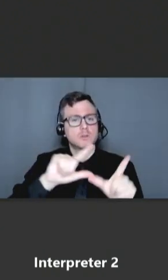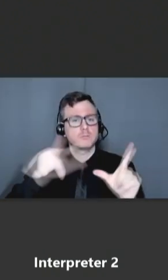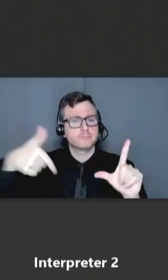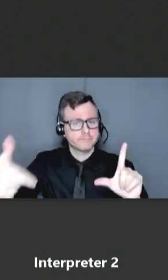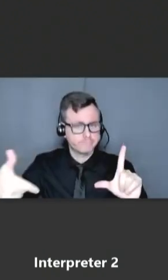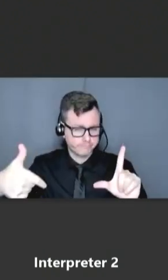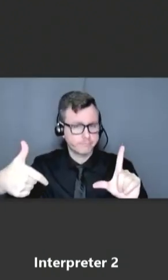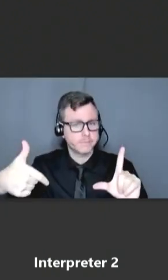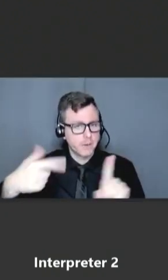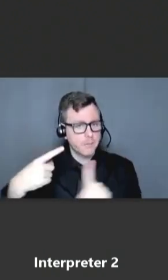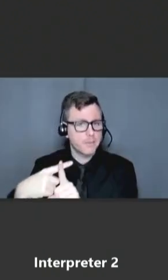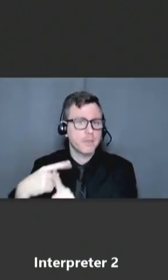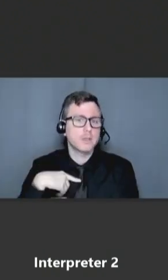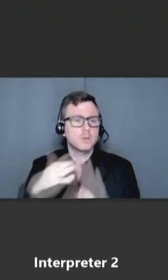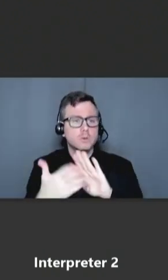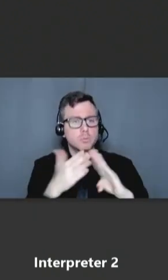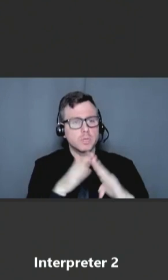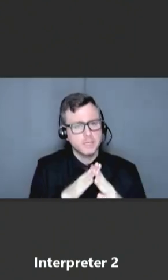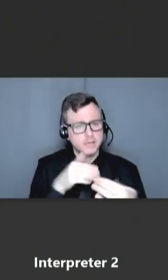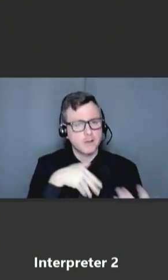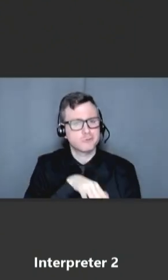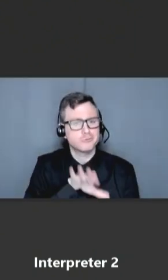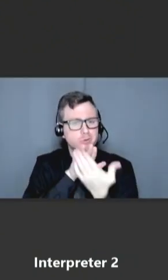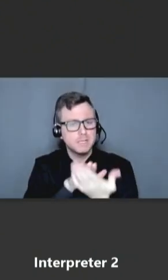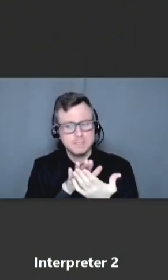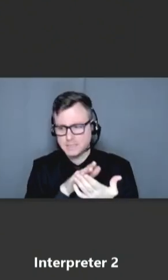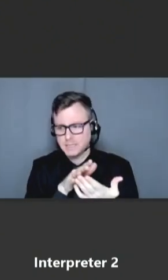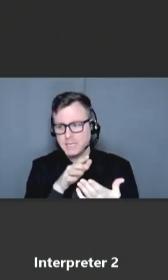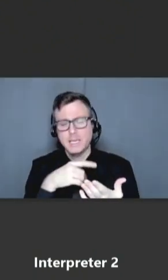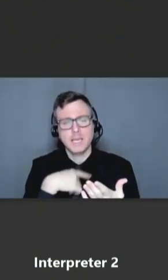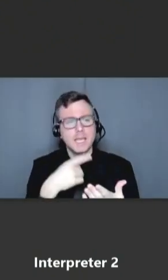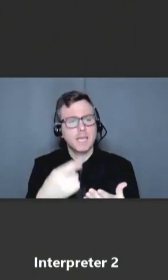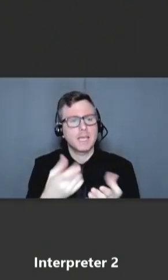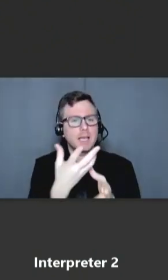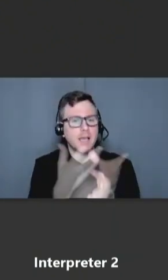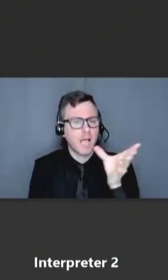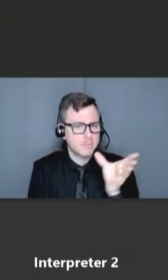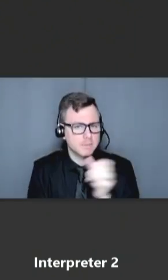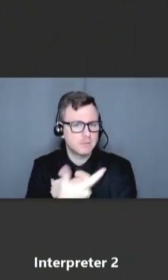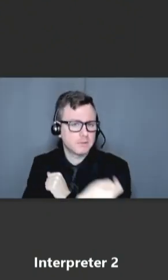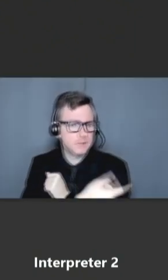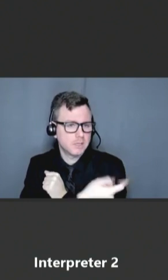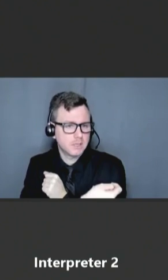Communities Addressing Gaps in Immunization." In this session, we'll hear from Tari Hanneman from